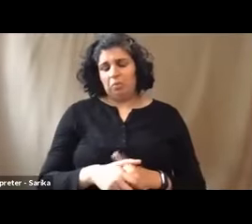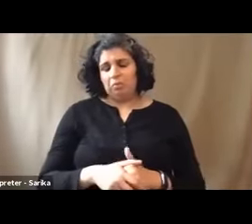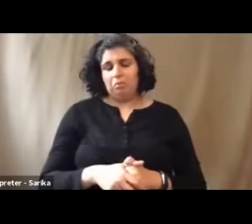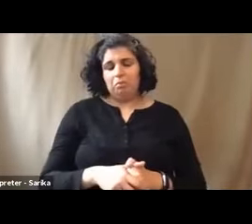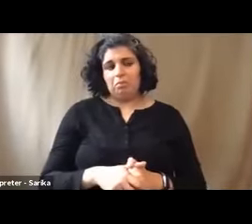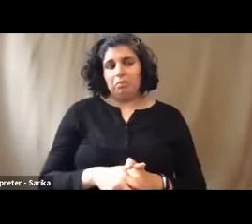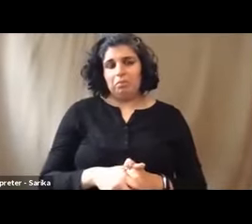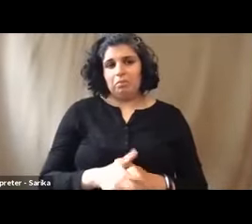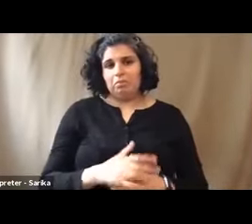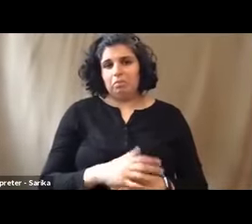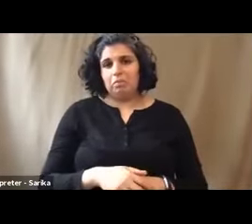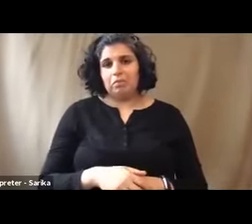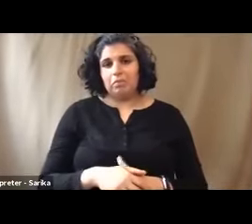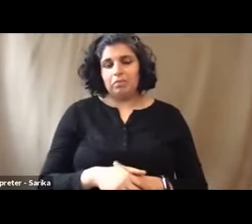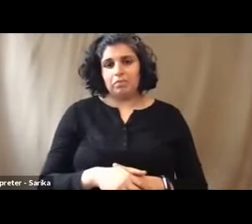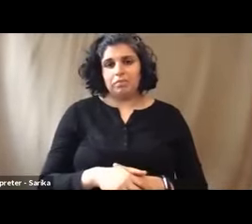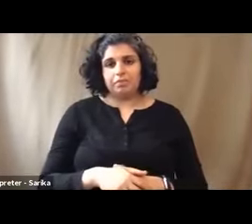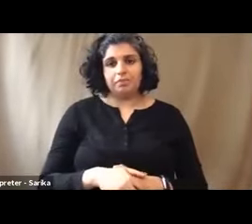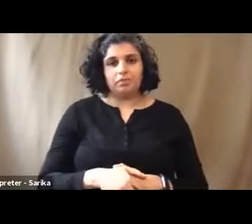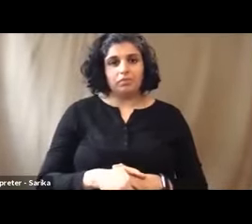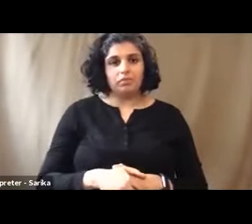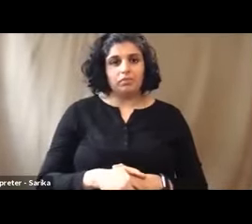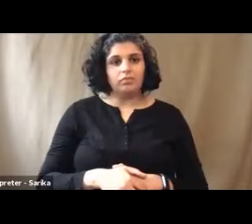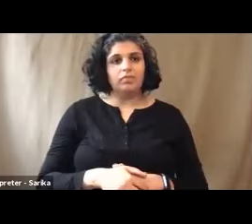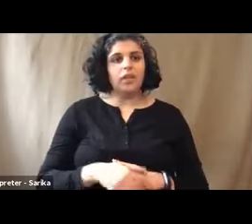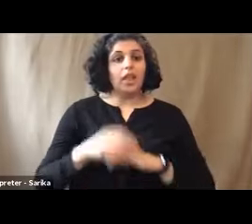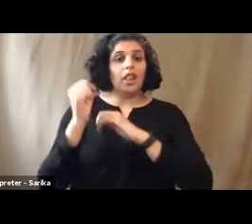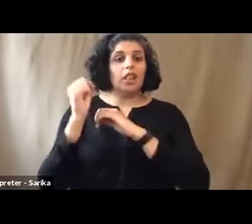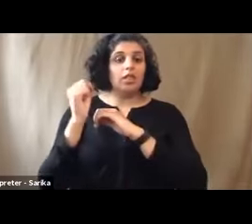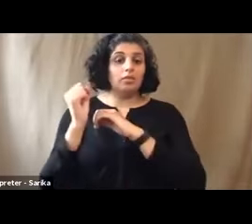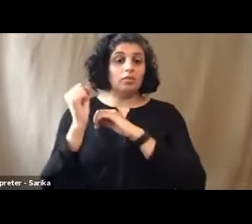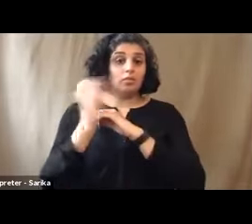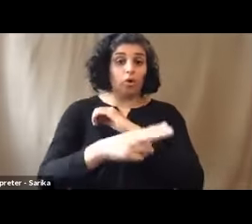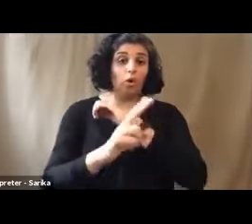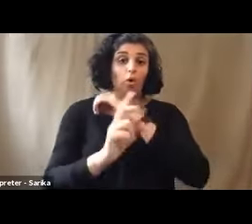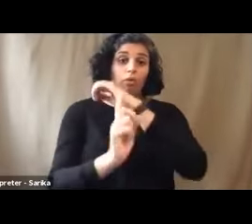And disposable masks are meant to be worn once.